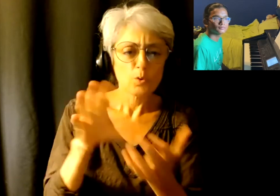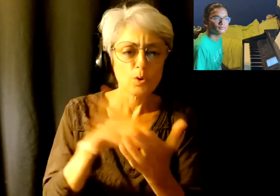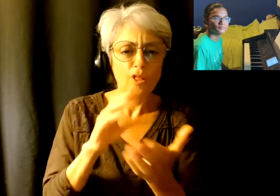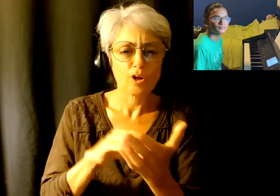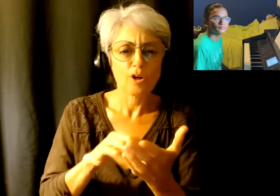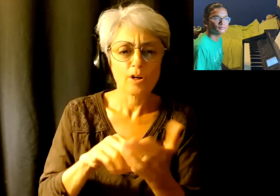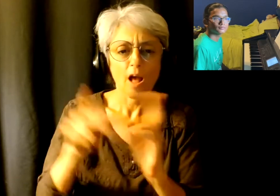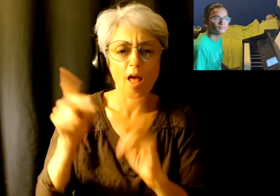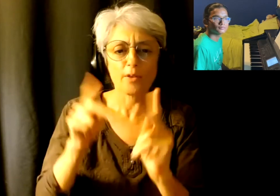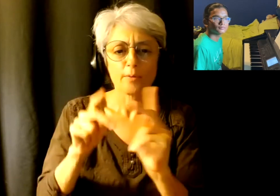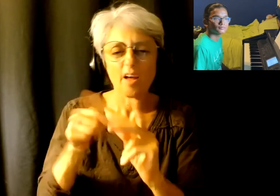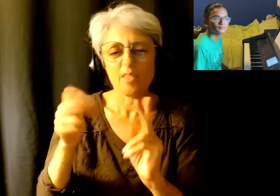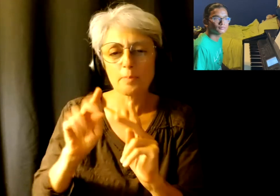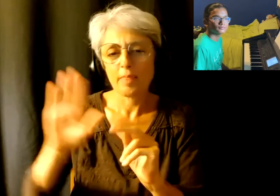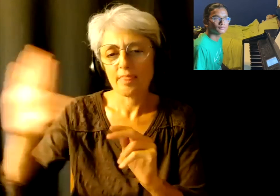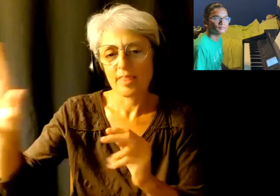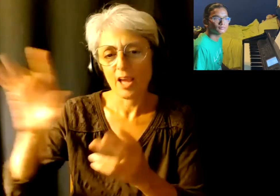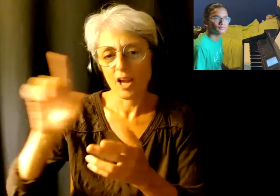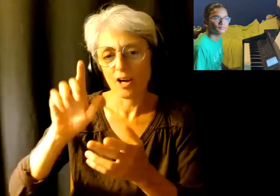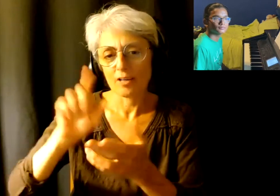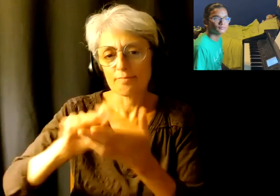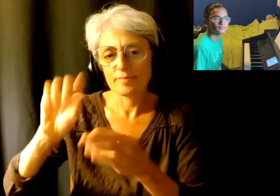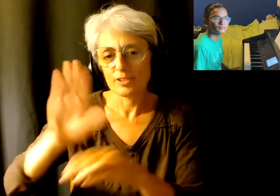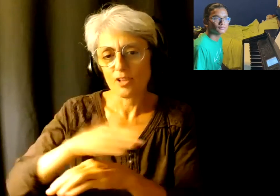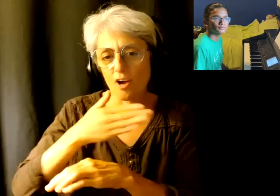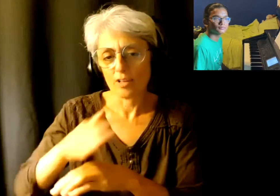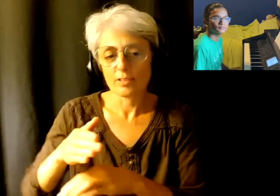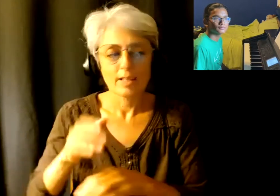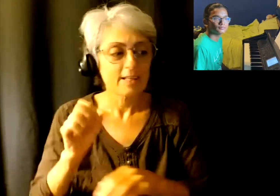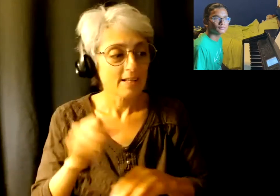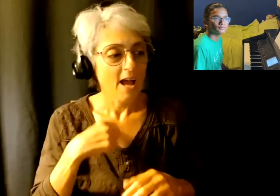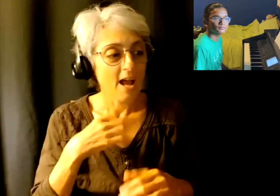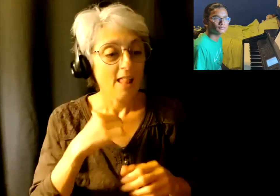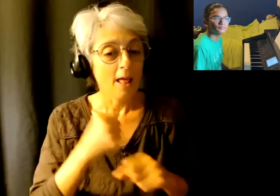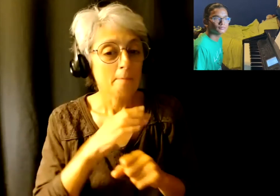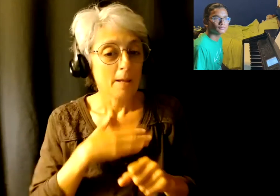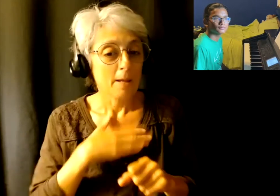Sid:Yeah and I also like making my own sometimes just for fun.